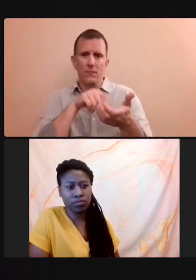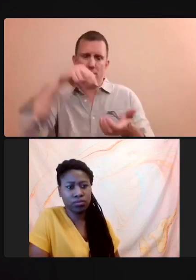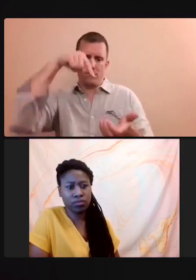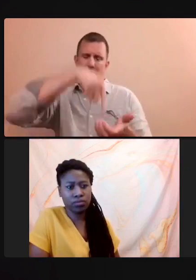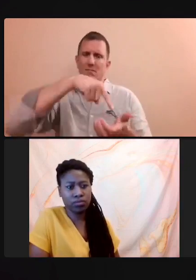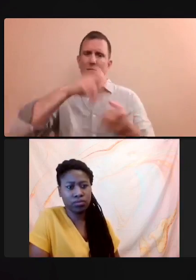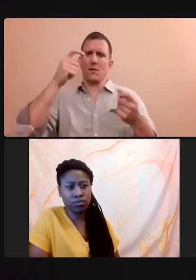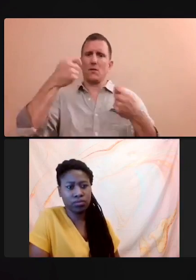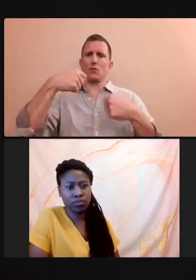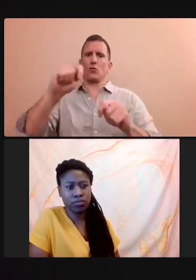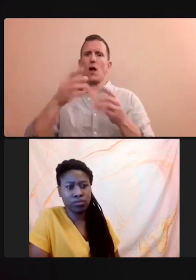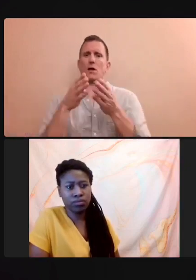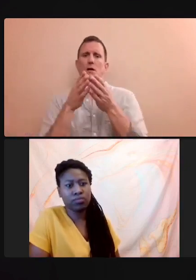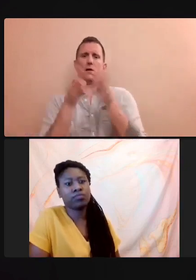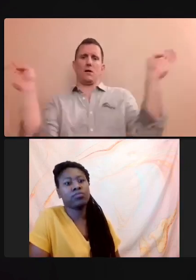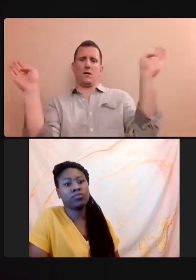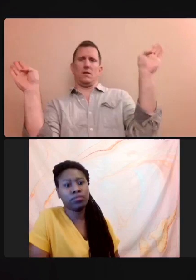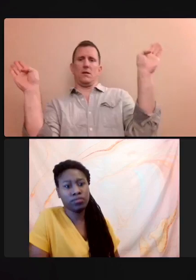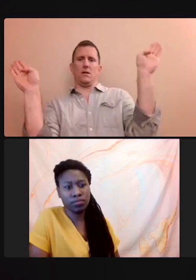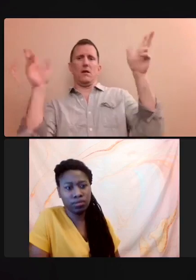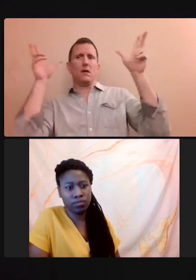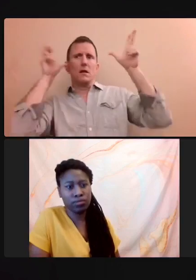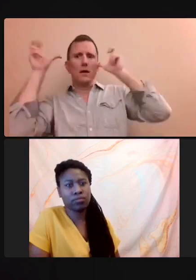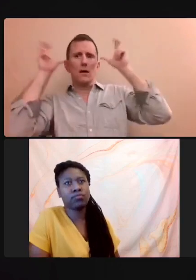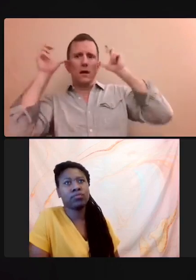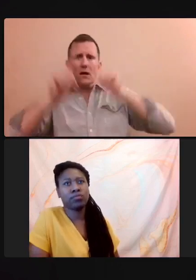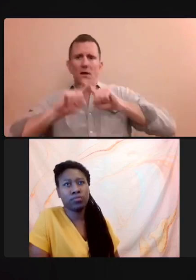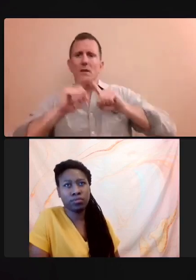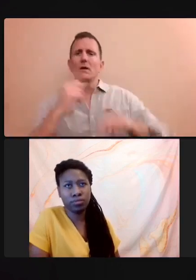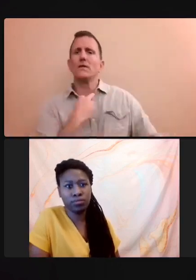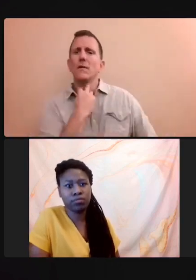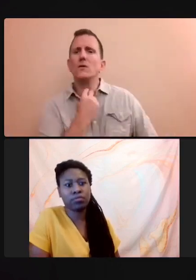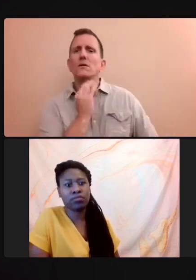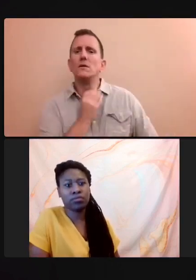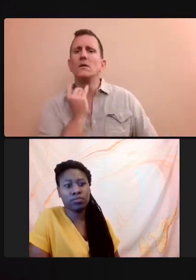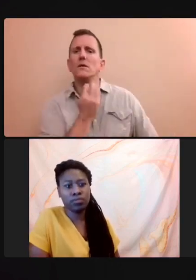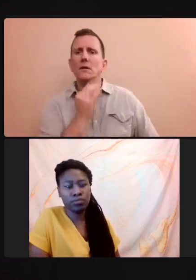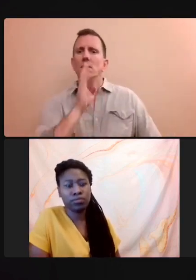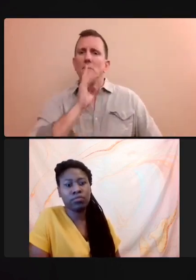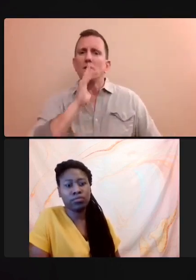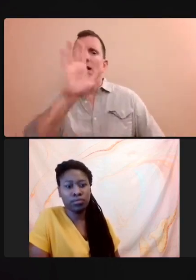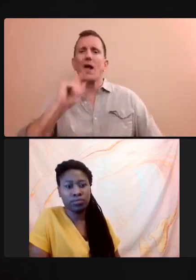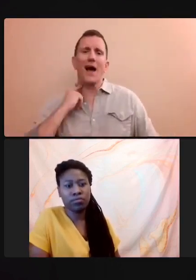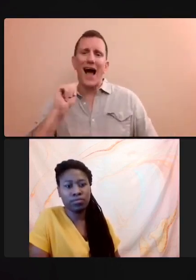Yeah, I don't know why, for whatever reason, because it was in all caps. It was confusing me, even though I got it. You clarified.